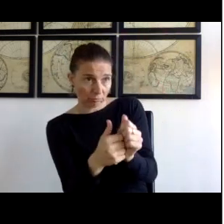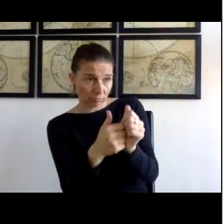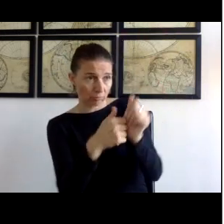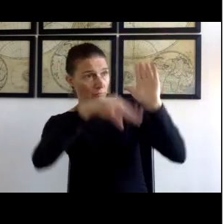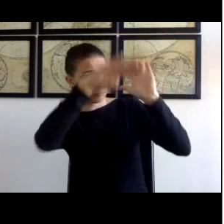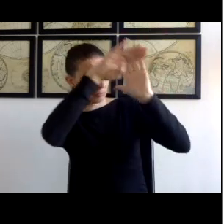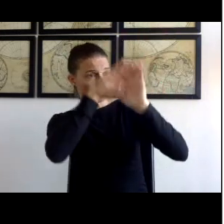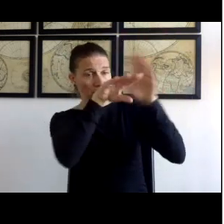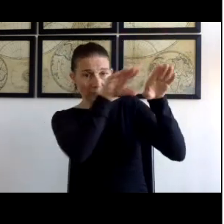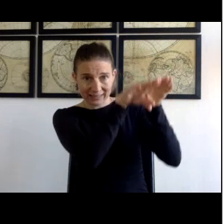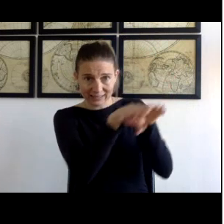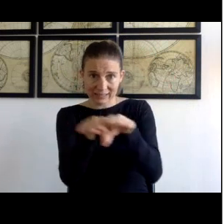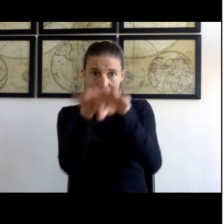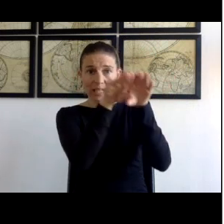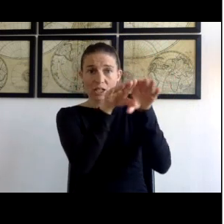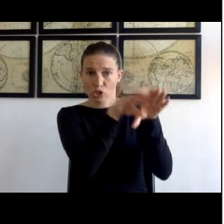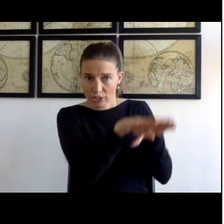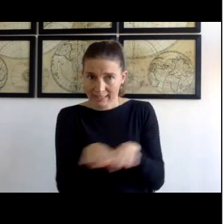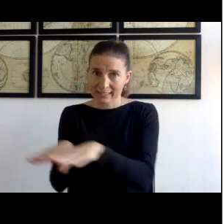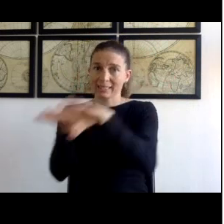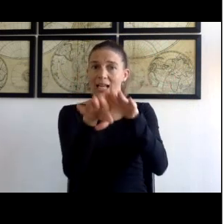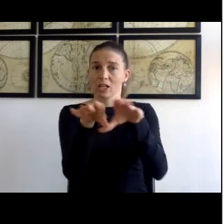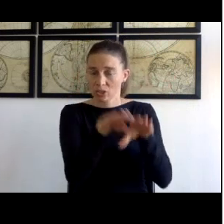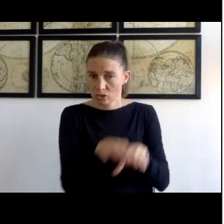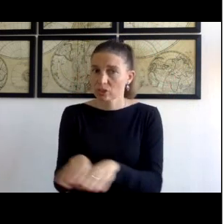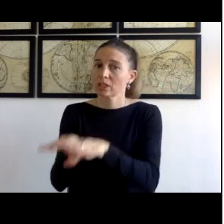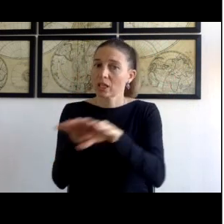and to do so they need to either introduce legislation